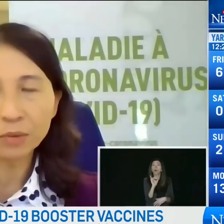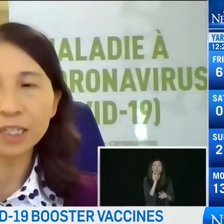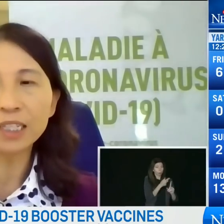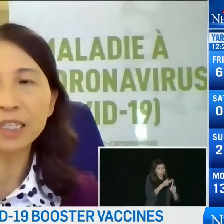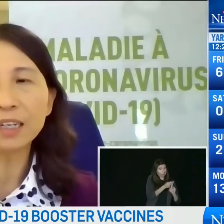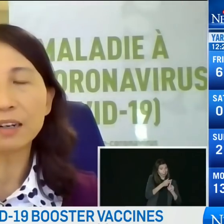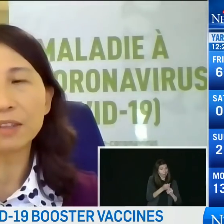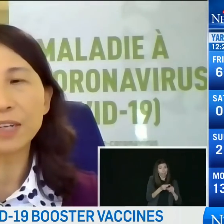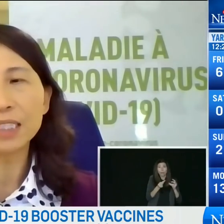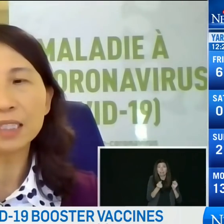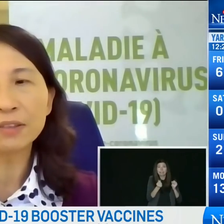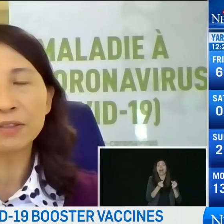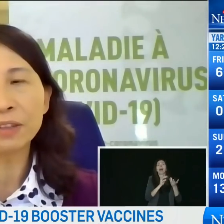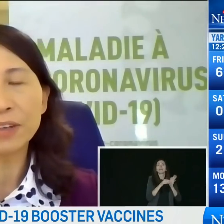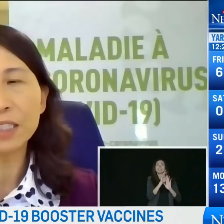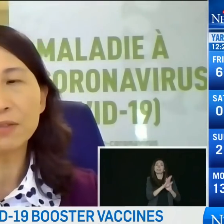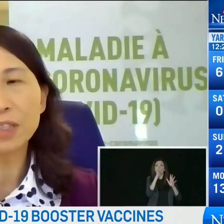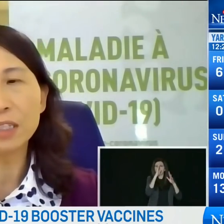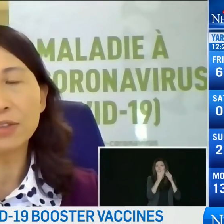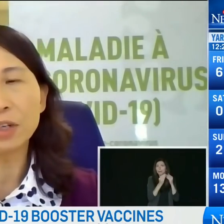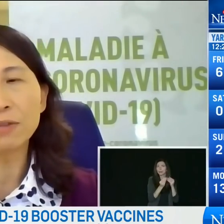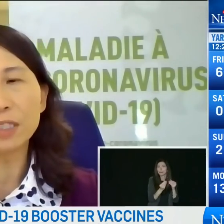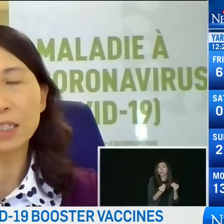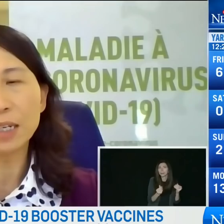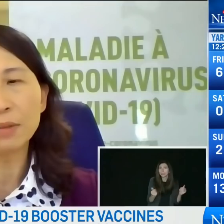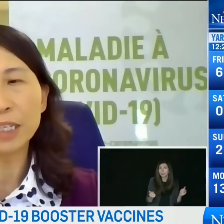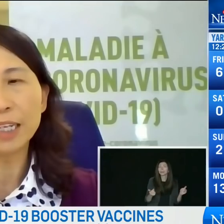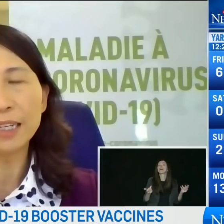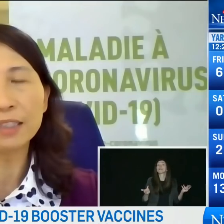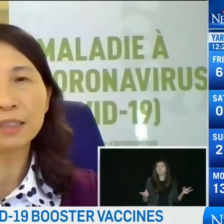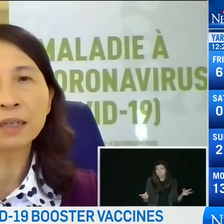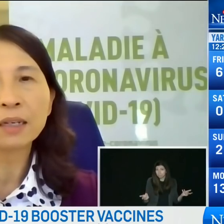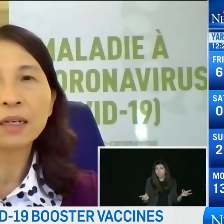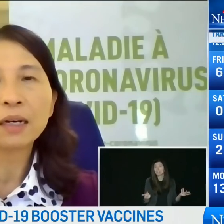WE TALKED ABOUT THERE IS